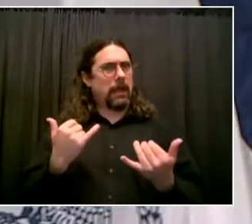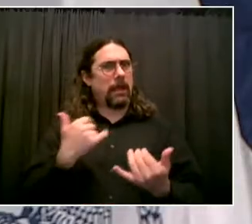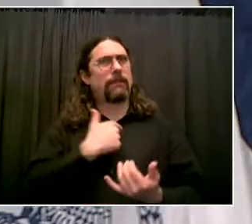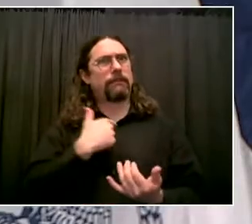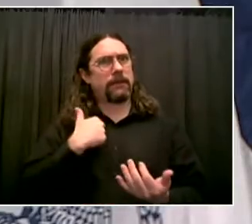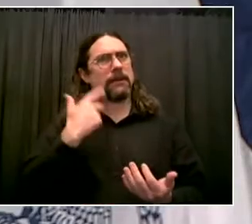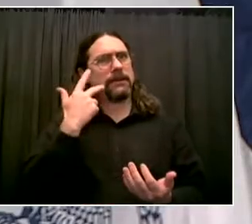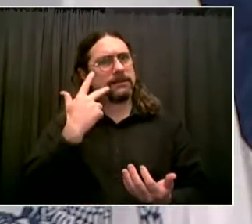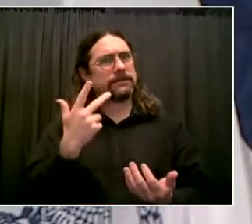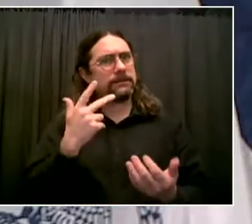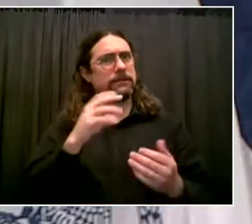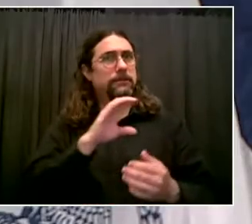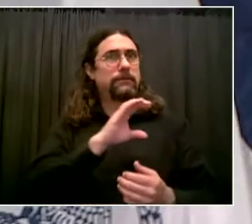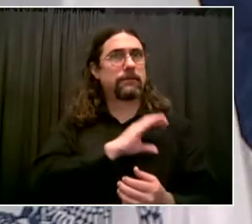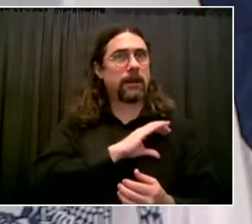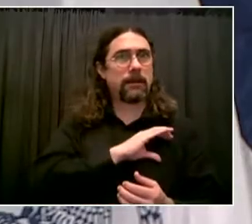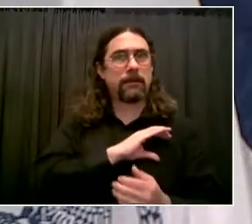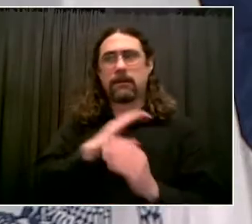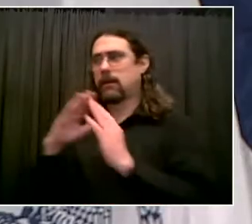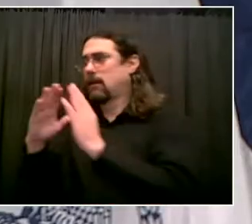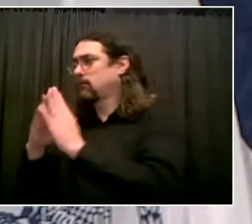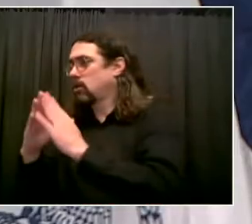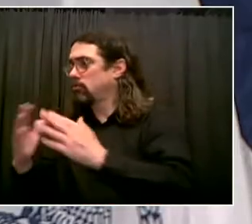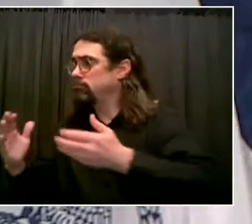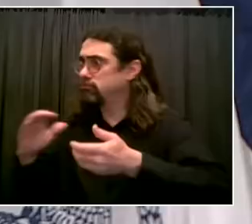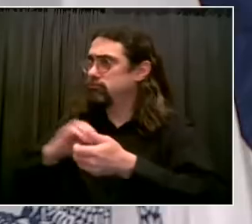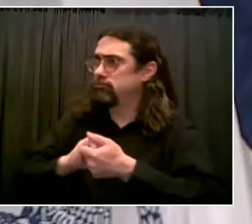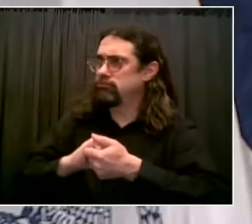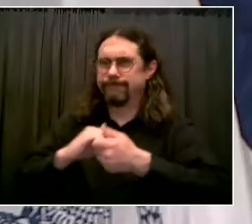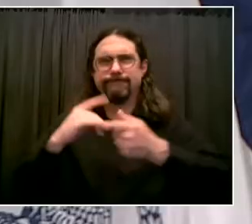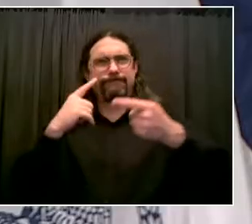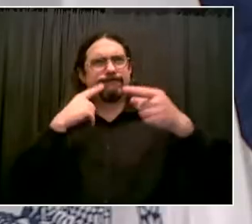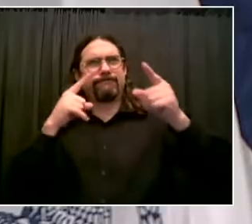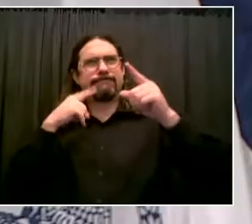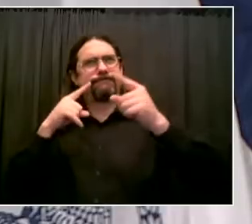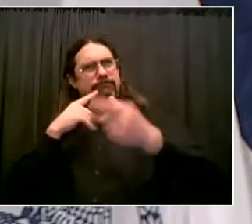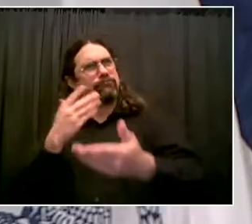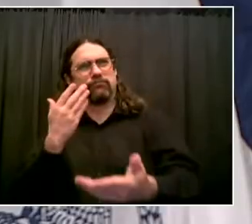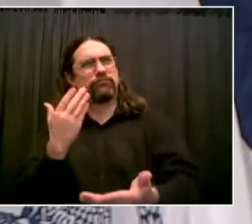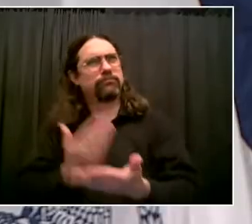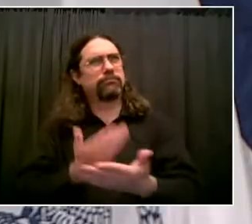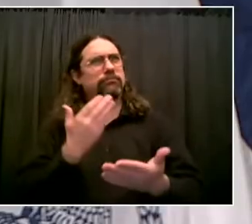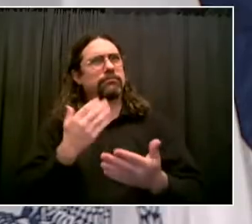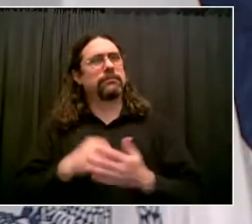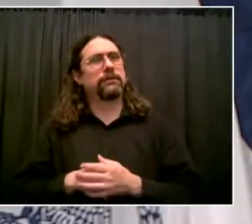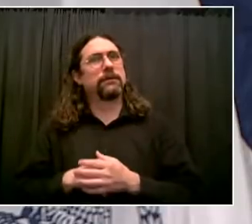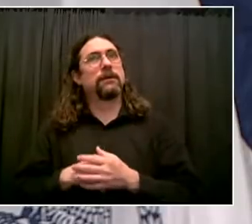POLICE AND COMMUNITY BACK TOGETHER, WE SEE A LOT OF EVIDENE COTF HAT HAPPENING AND WERE GOING TO TURN THE TIDE. THIS WILL DEEPEN